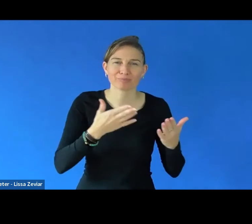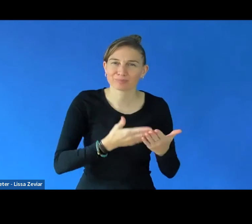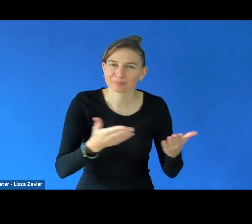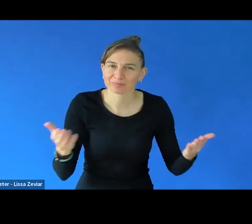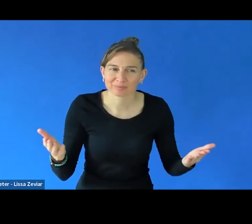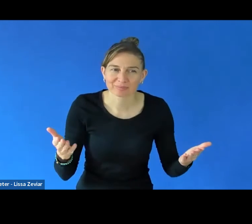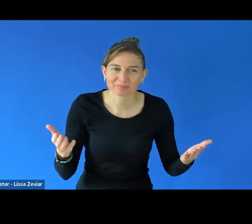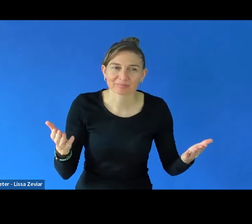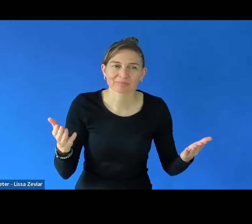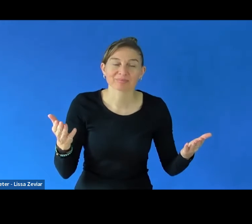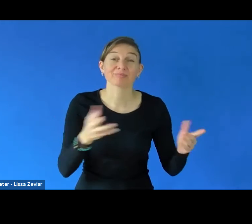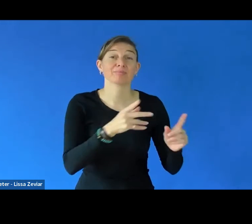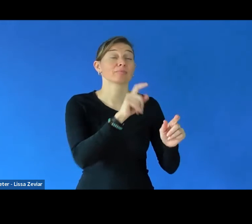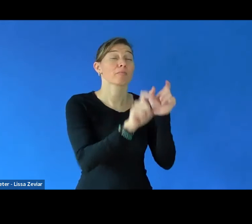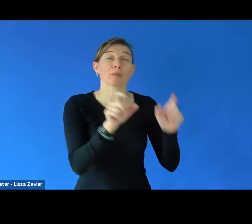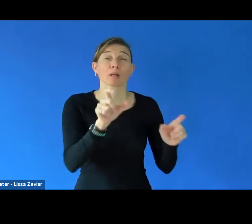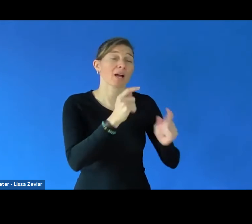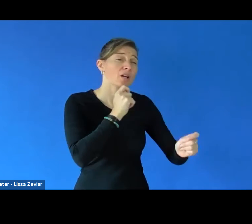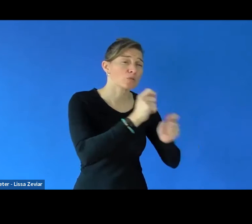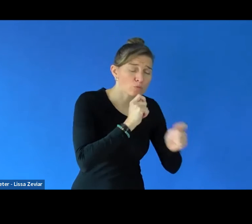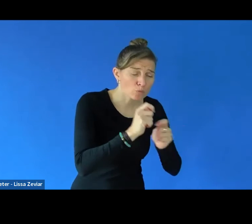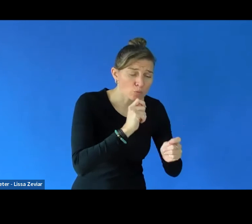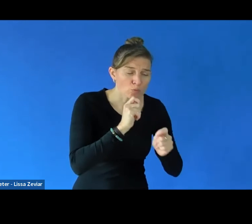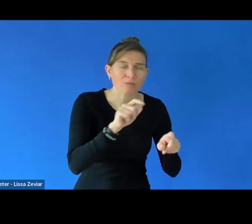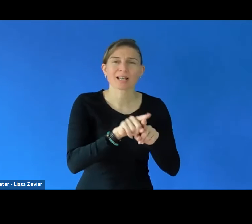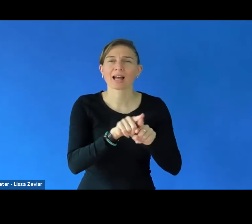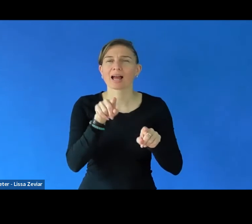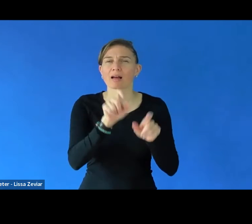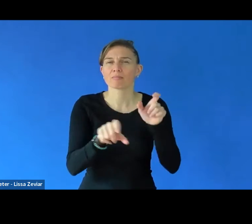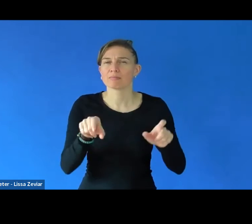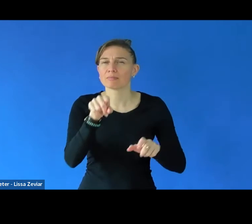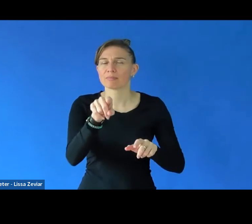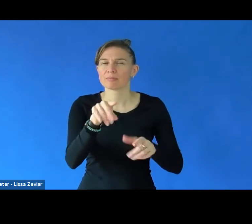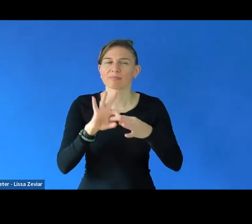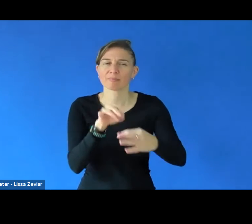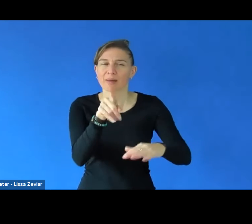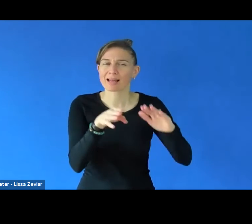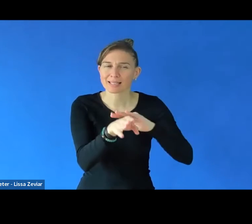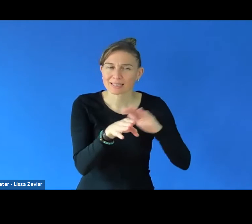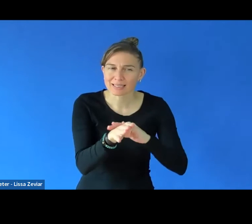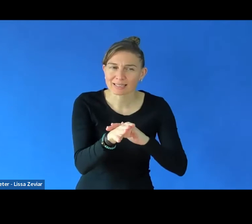All the people we interviewed, those who helped with the accessibility aspect and the filmmakers